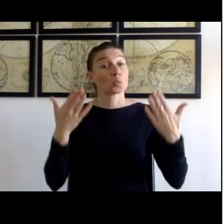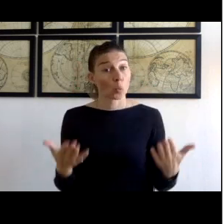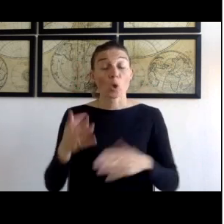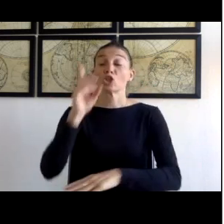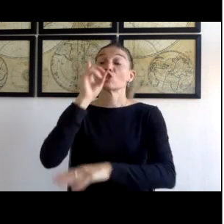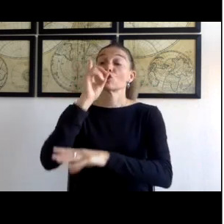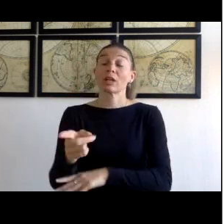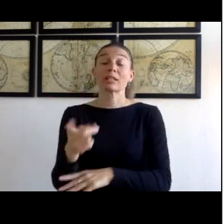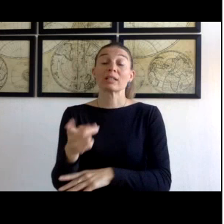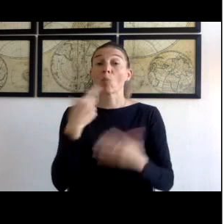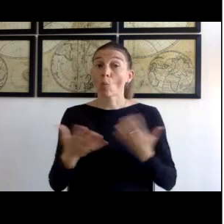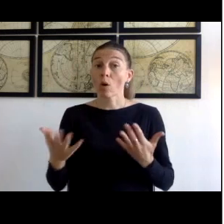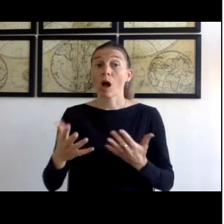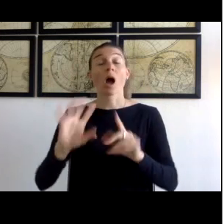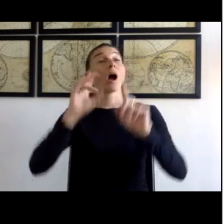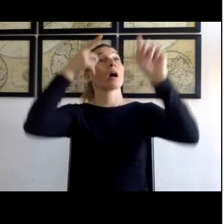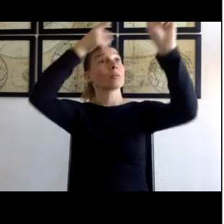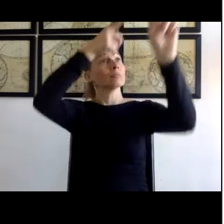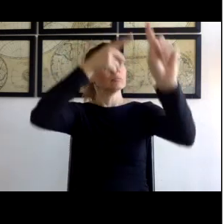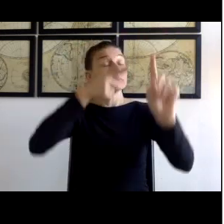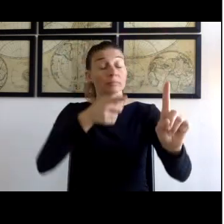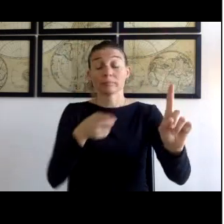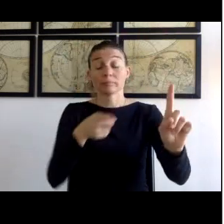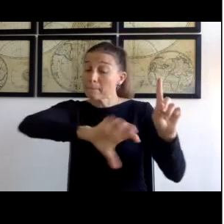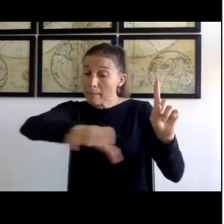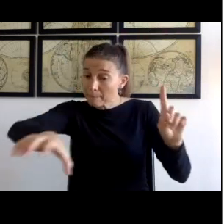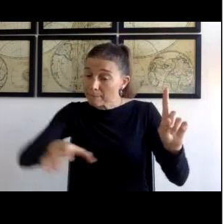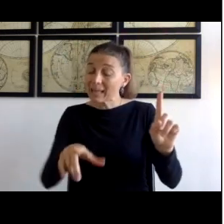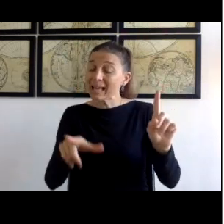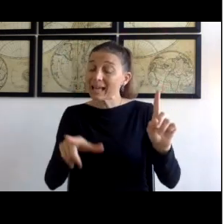and the requirements Member States need to ensure at national level